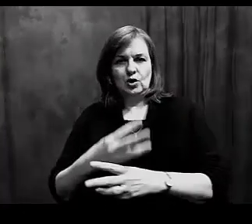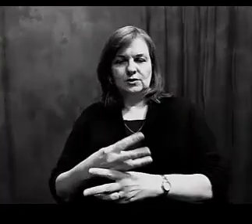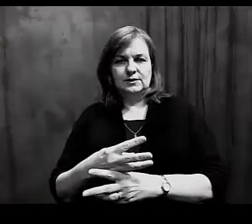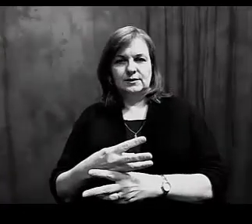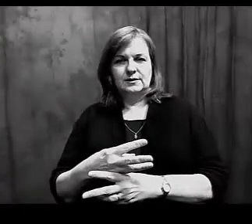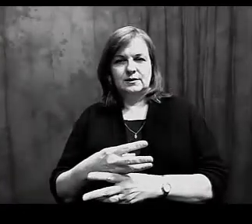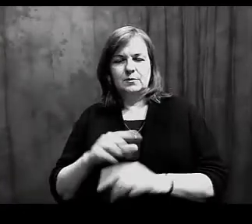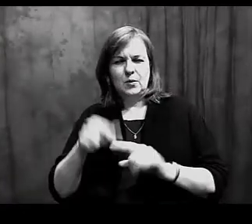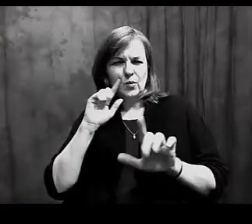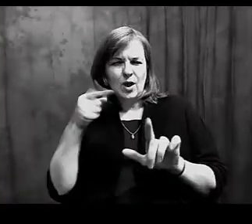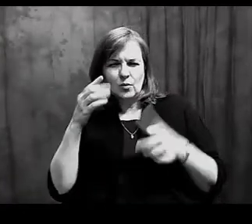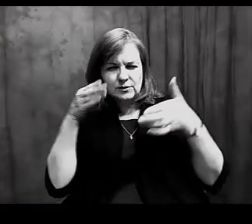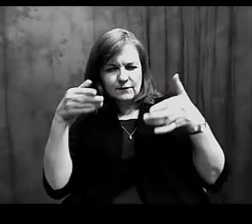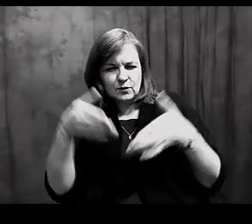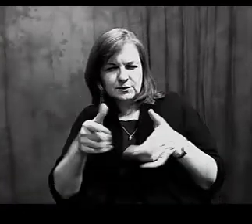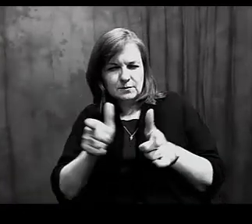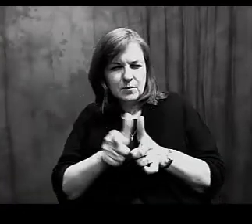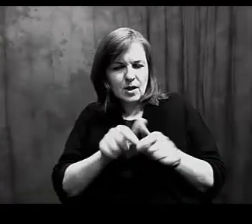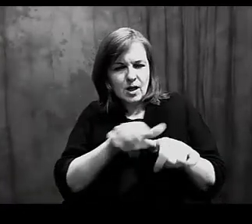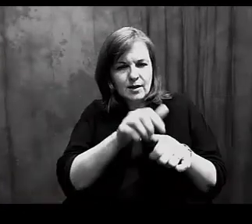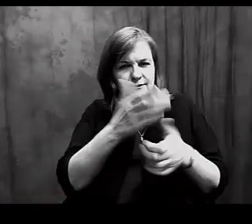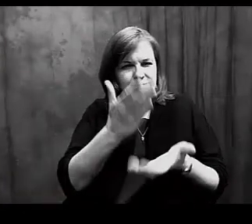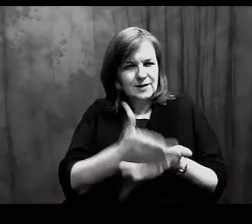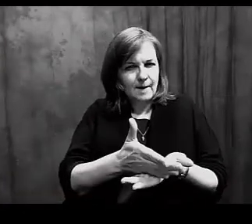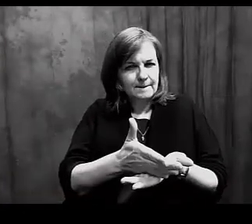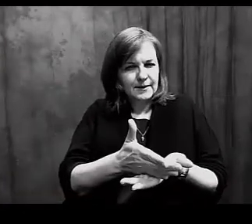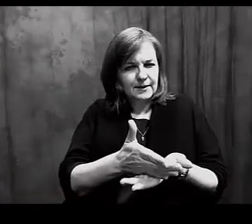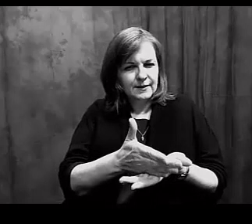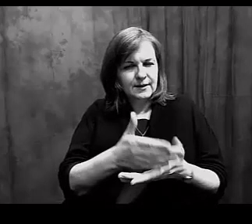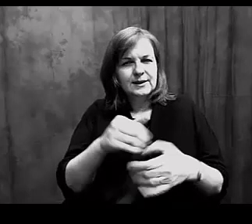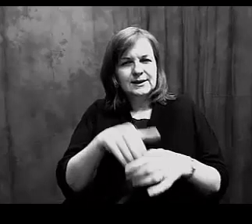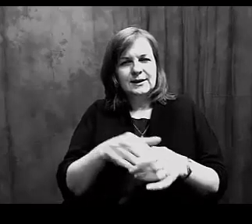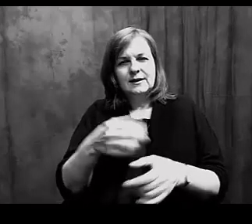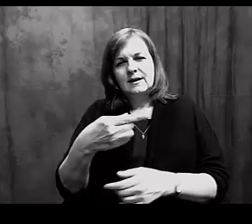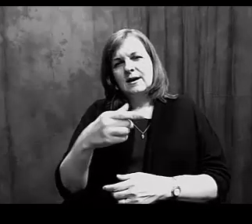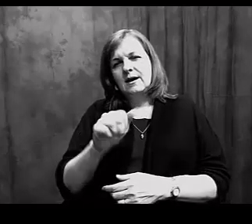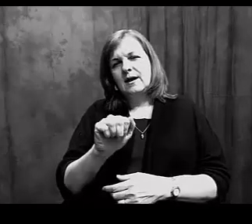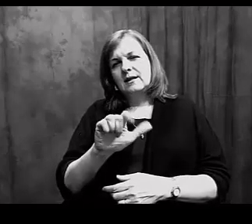but what we always focus on is this little tiny stop he made